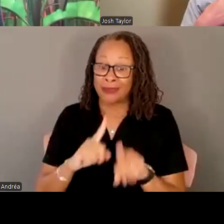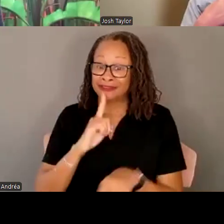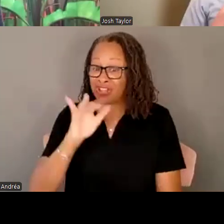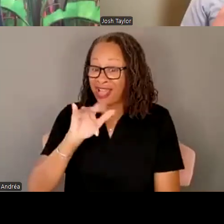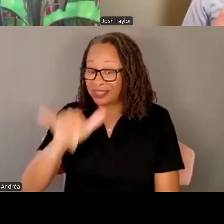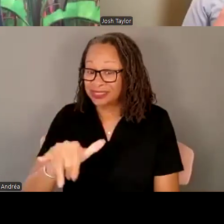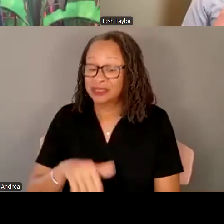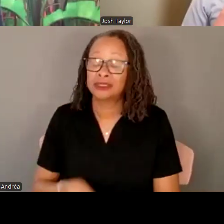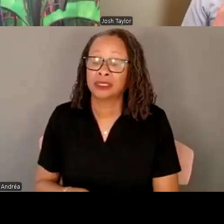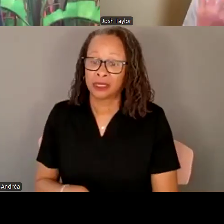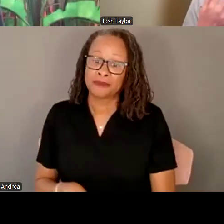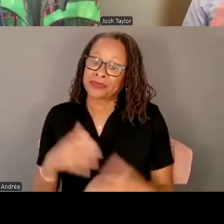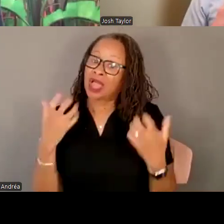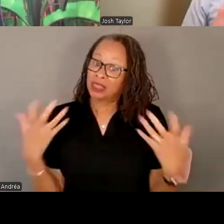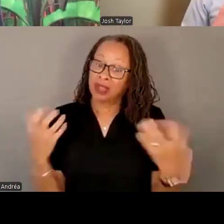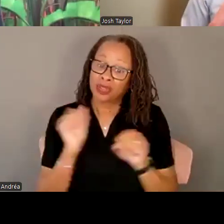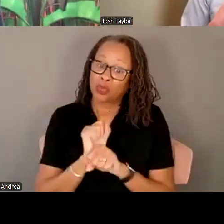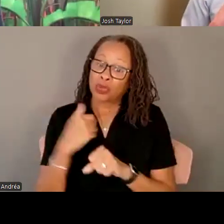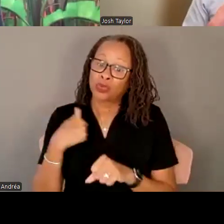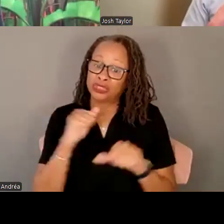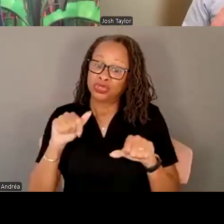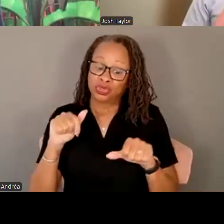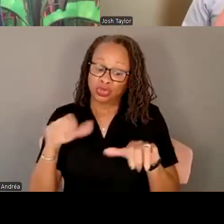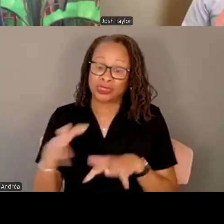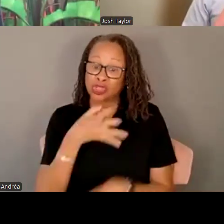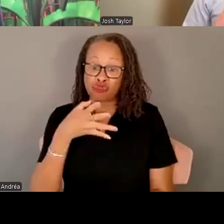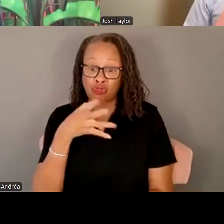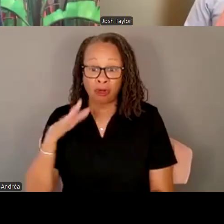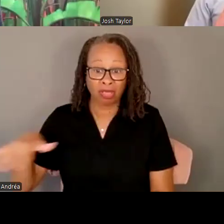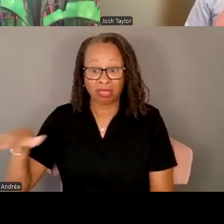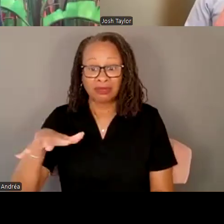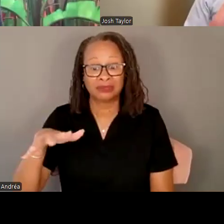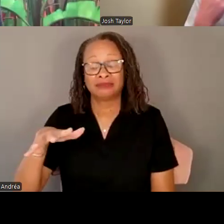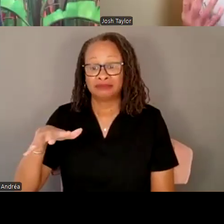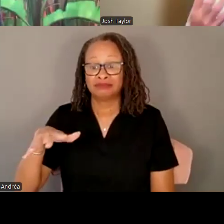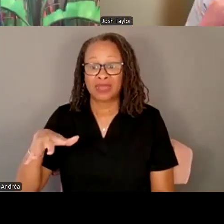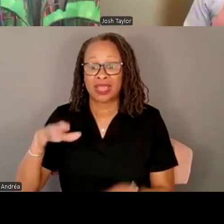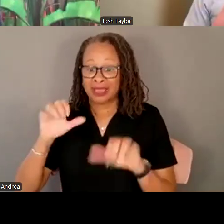a lot of the work I do is in rural spaces, you know, these are all about, and can only ever be about,